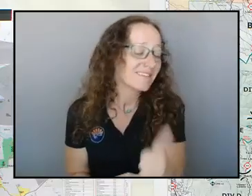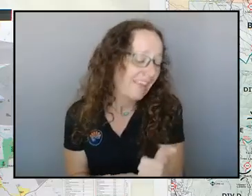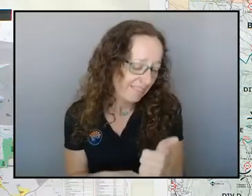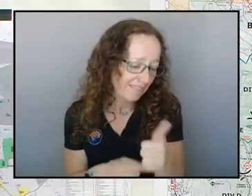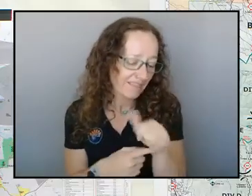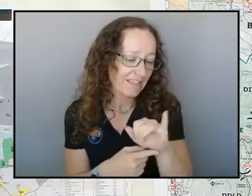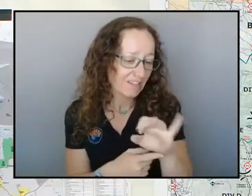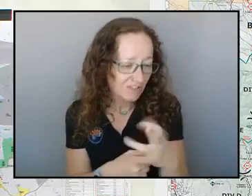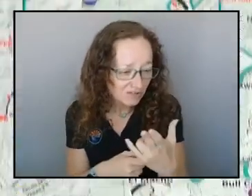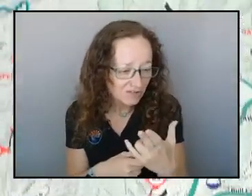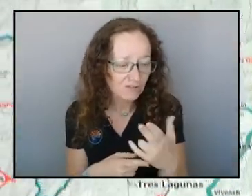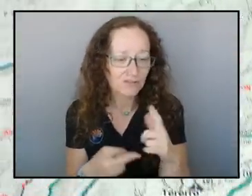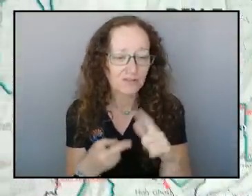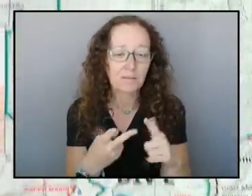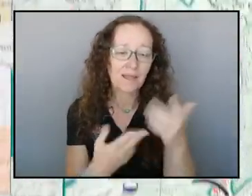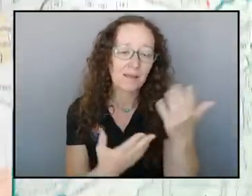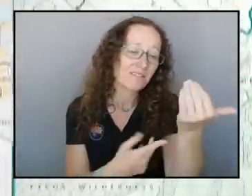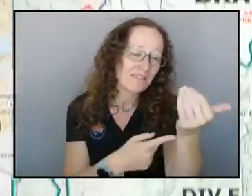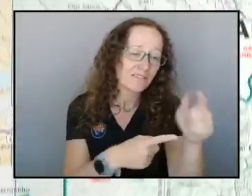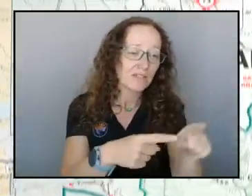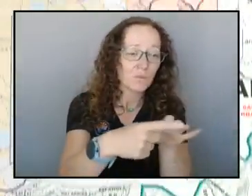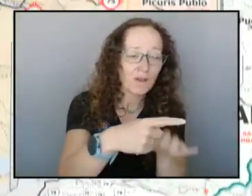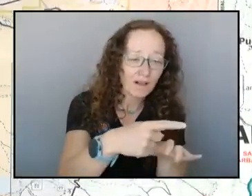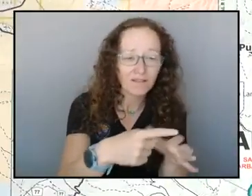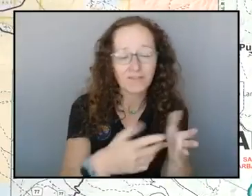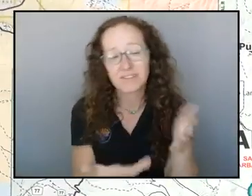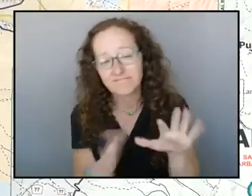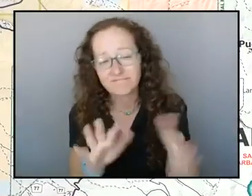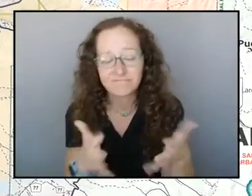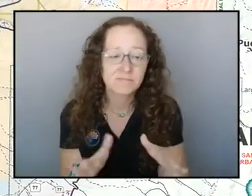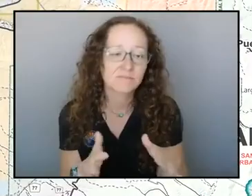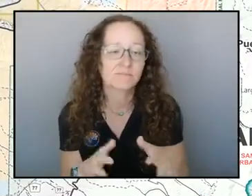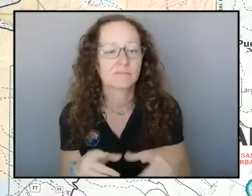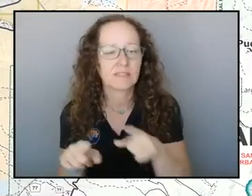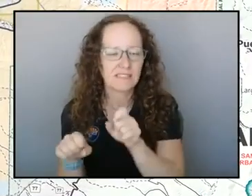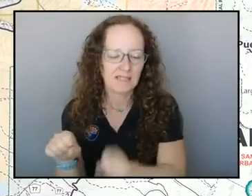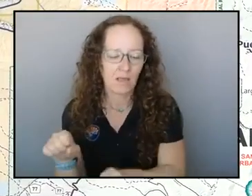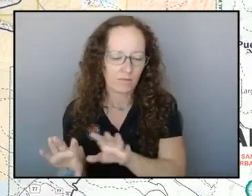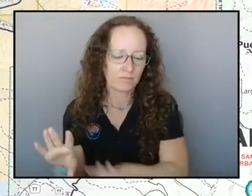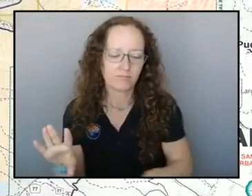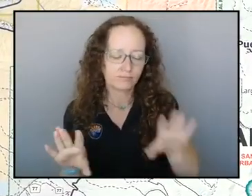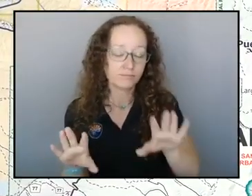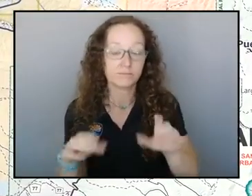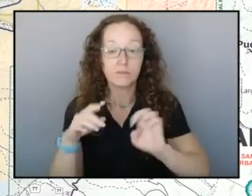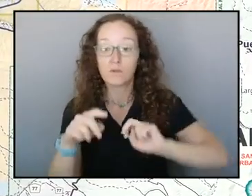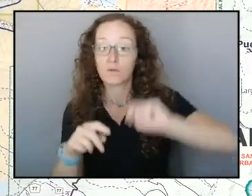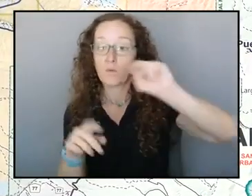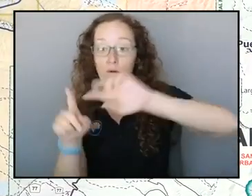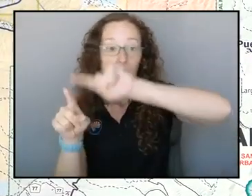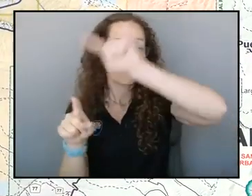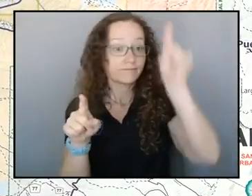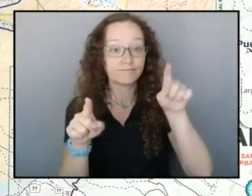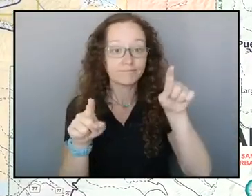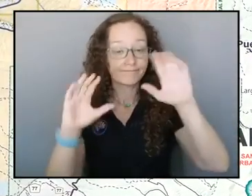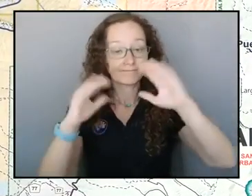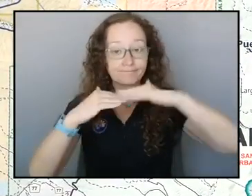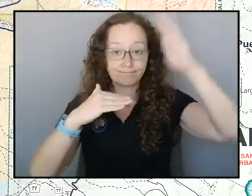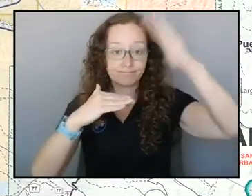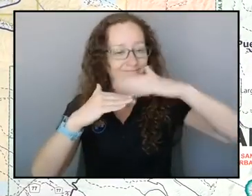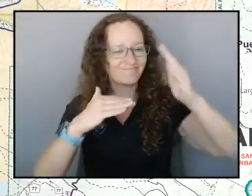we get up in to the north zone here, not nearly as favorable. They did have some spotty convection up there but